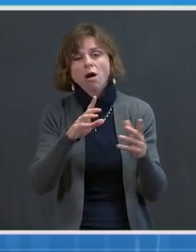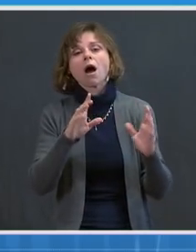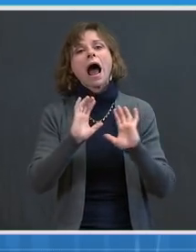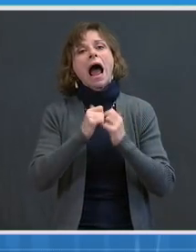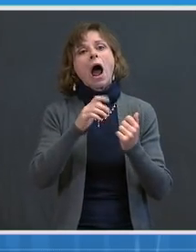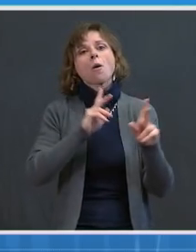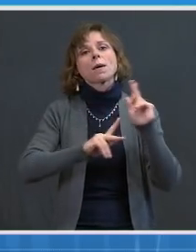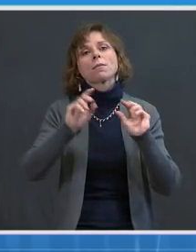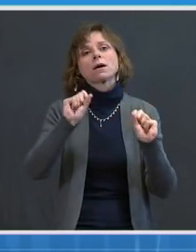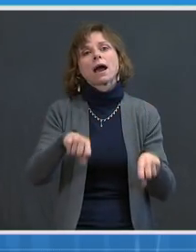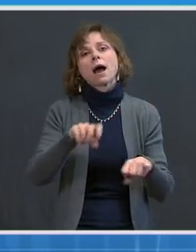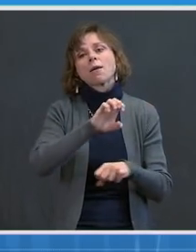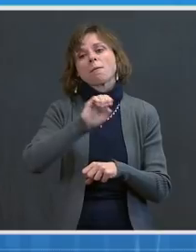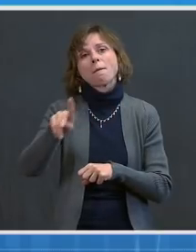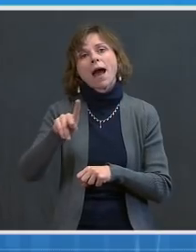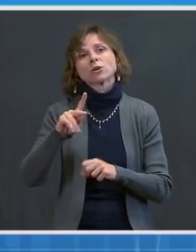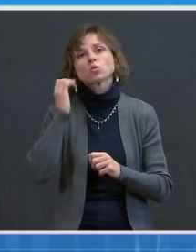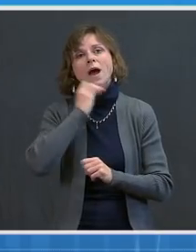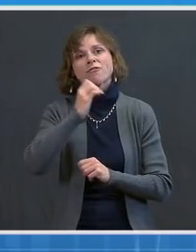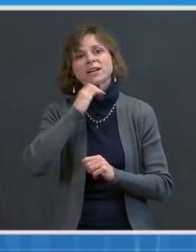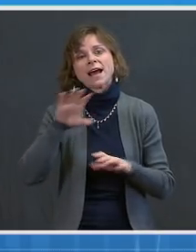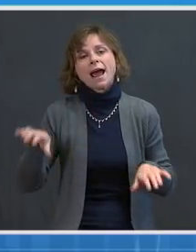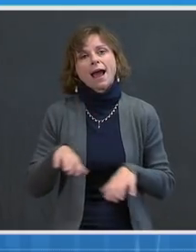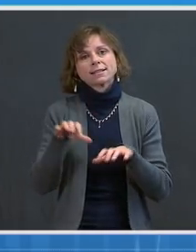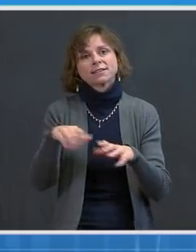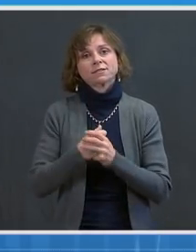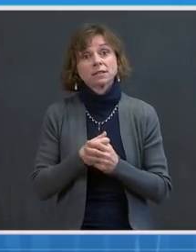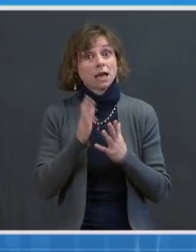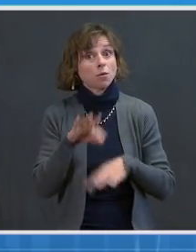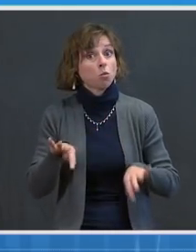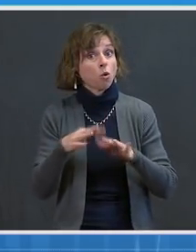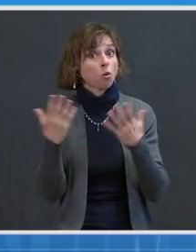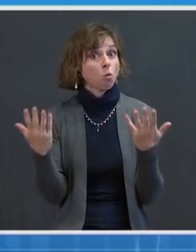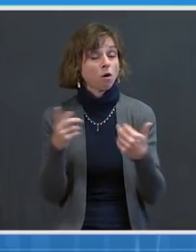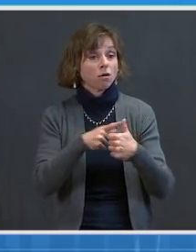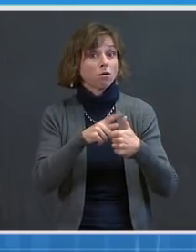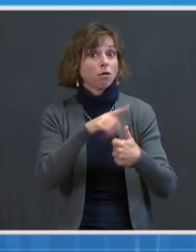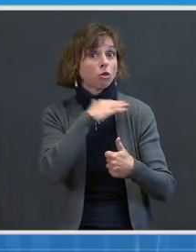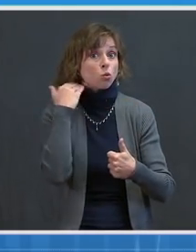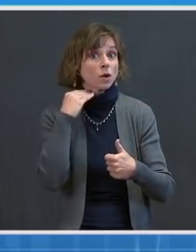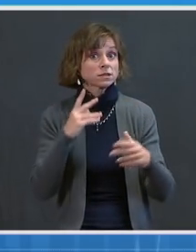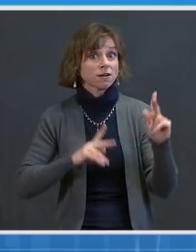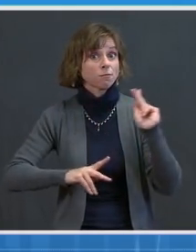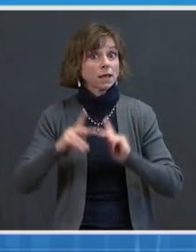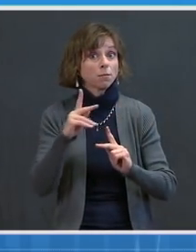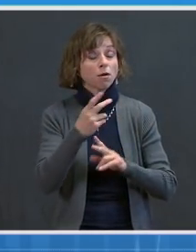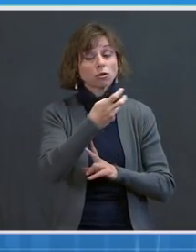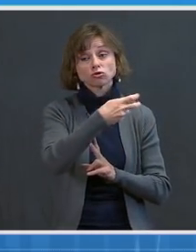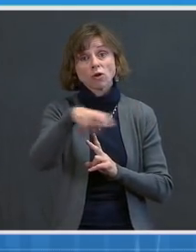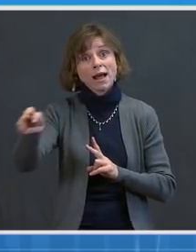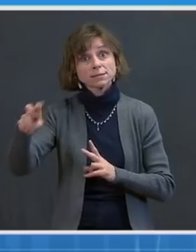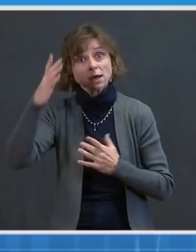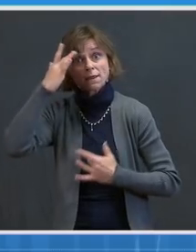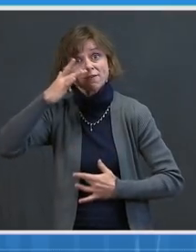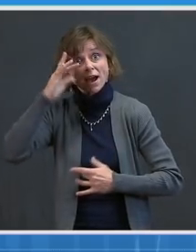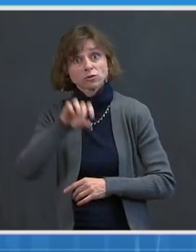Key among them are questions about the risk of vaccinated people transmiss- -- transmitting the virus to others if they have a vaccine